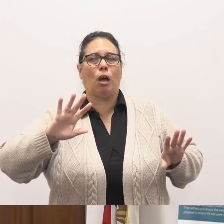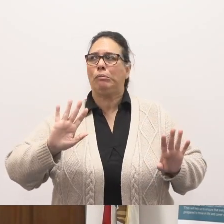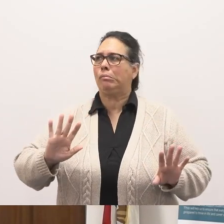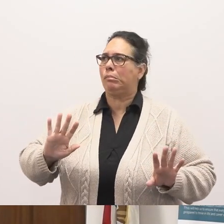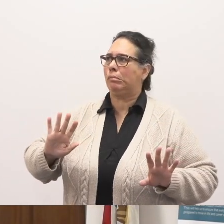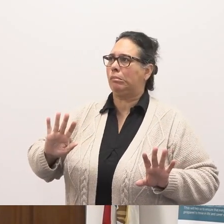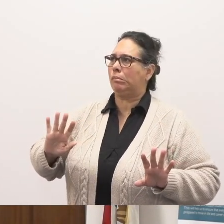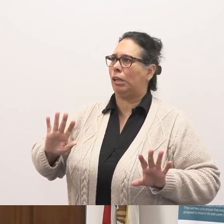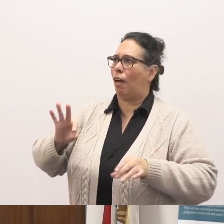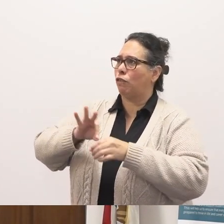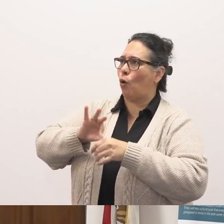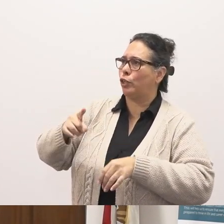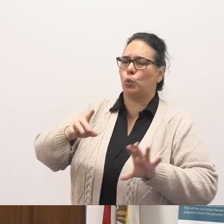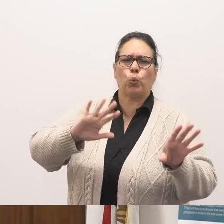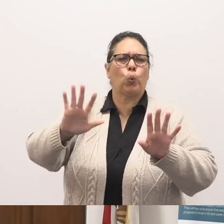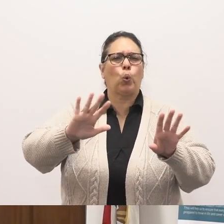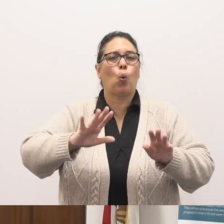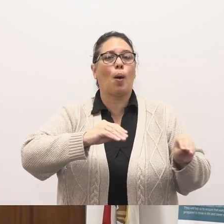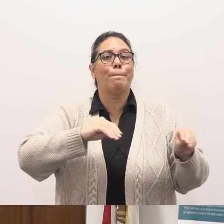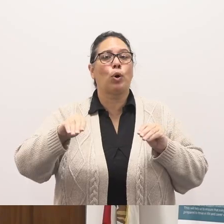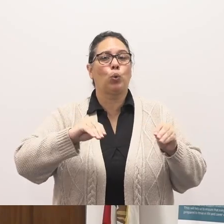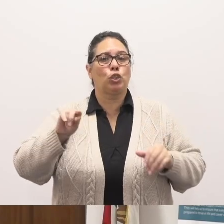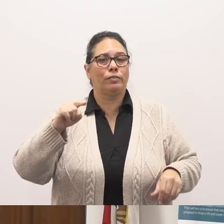Let's go ahead and, I mean...